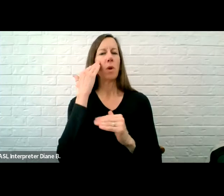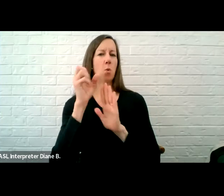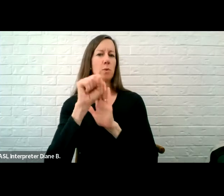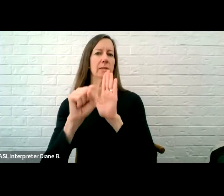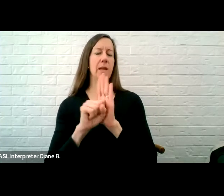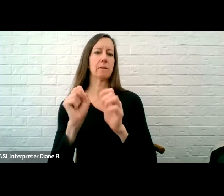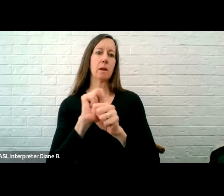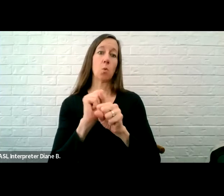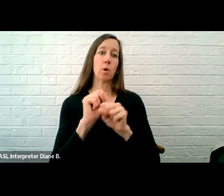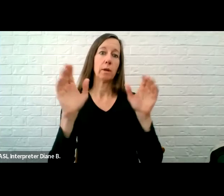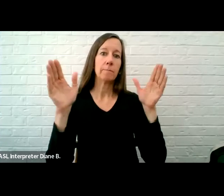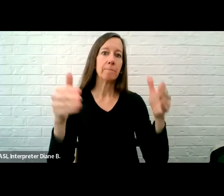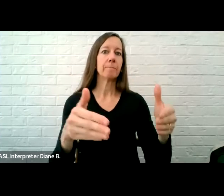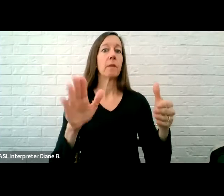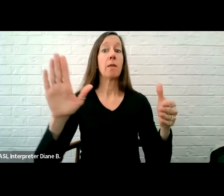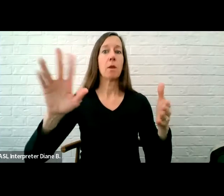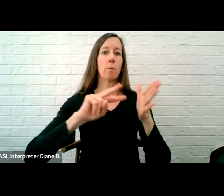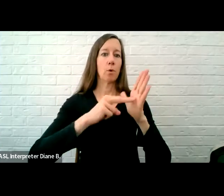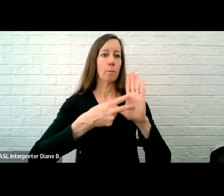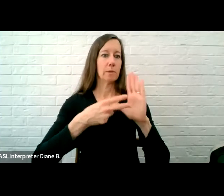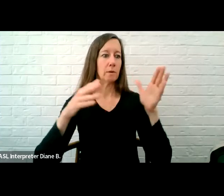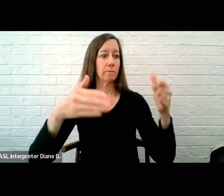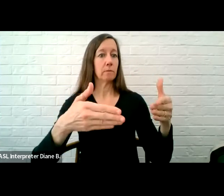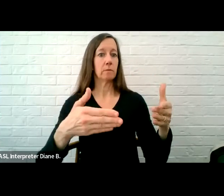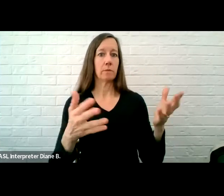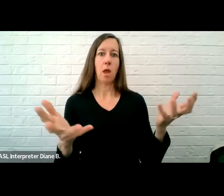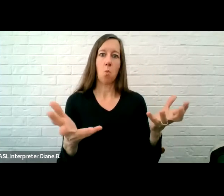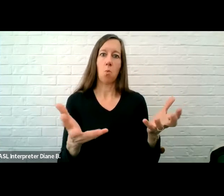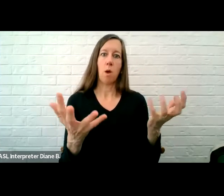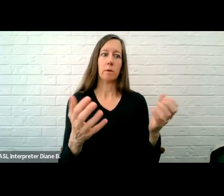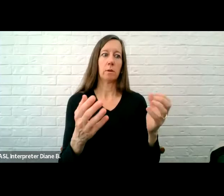is aimed at increasing the availability of affordable integrated housing,